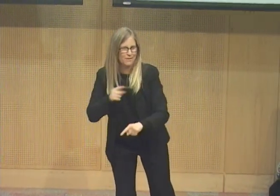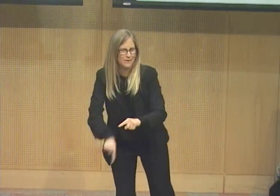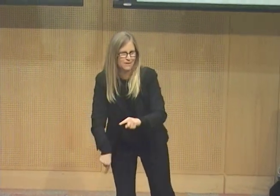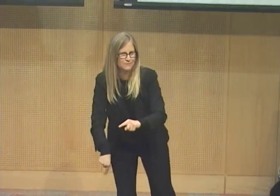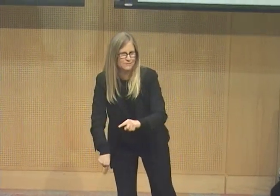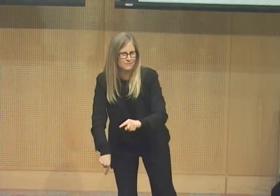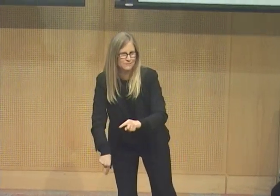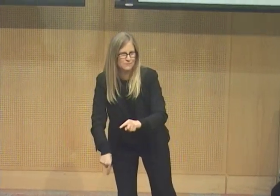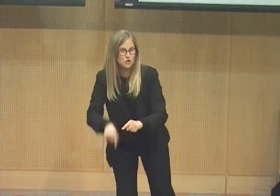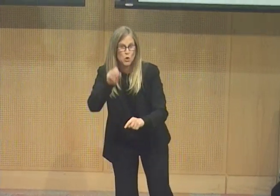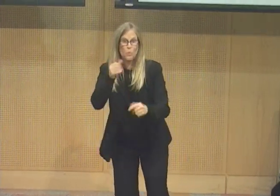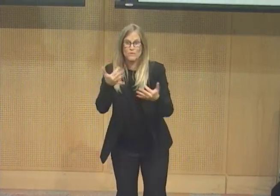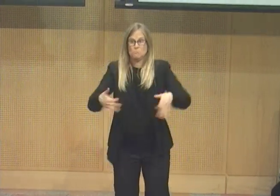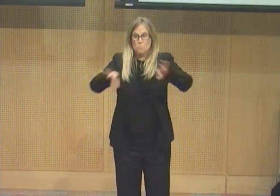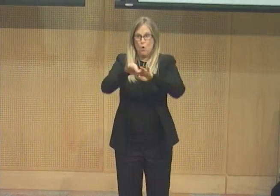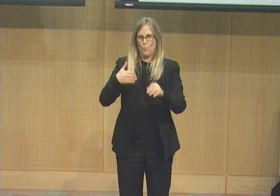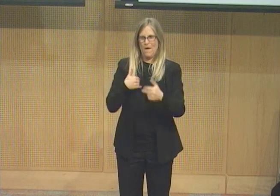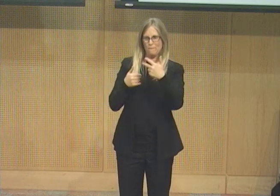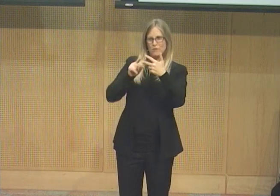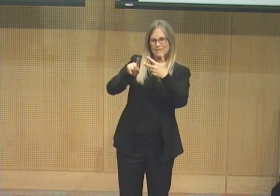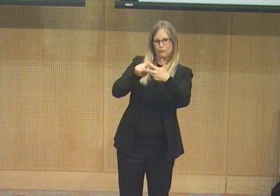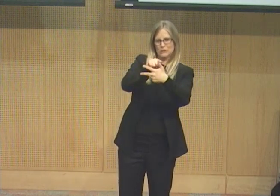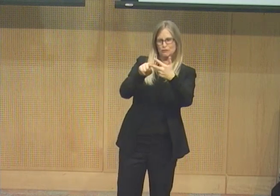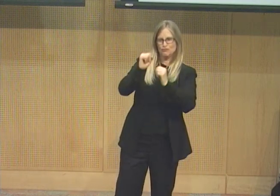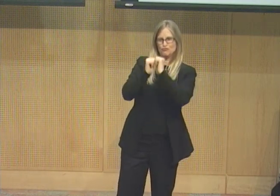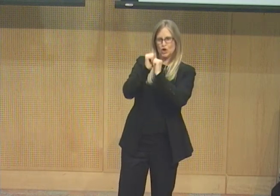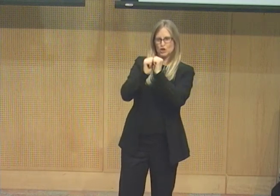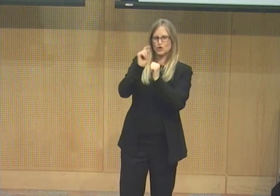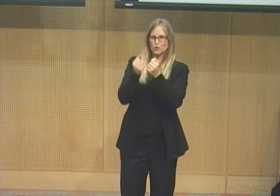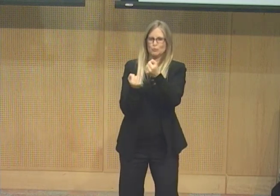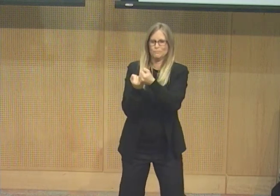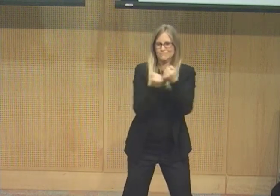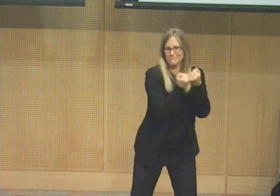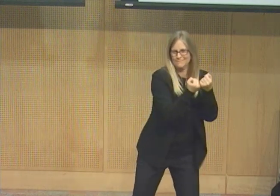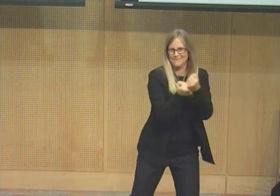but I needed a way to ensure that my analysis of the articles